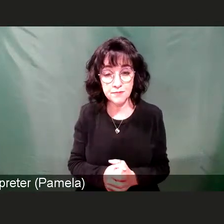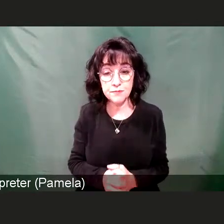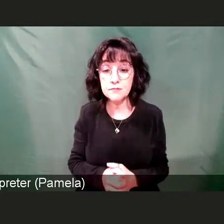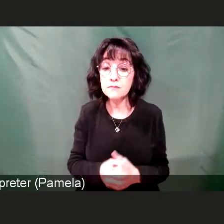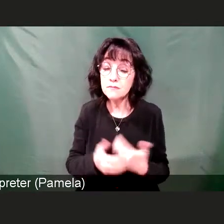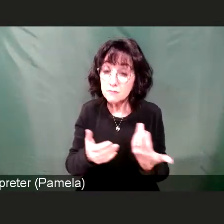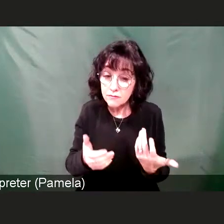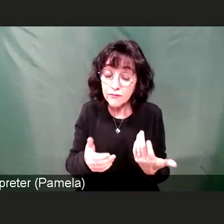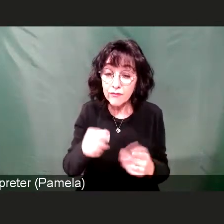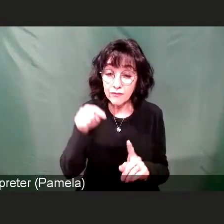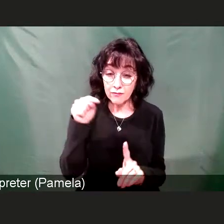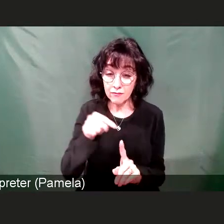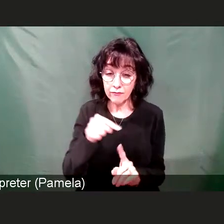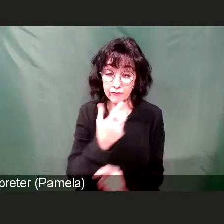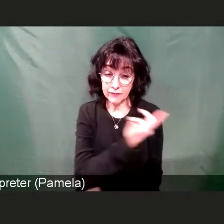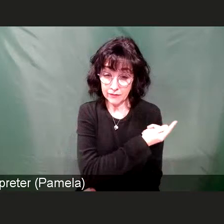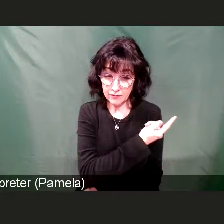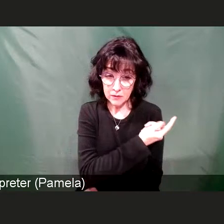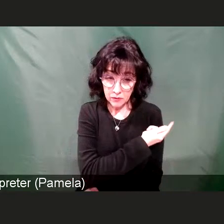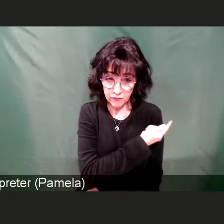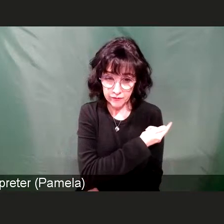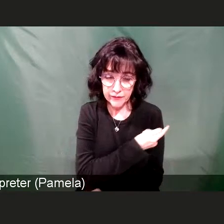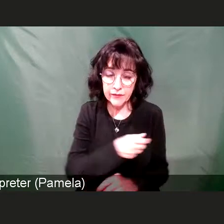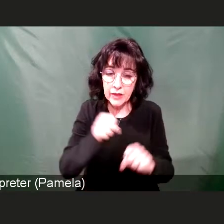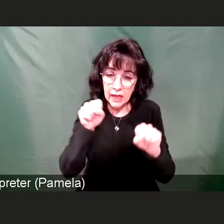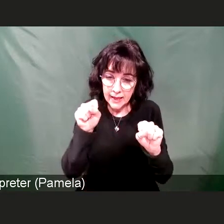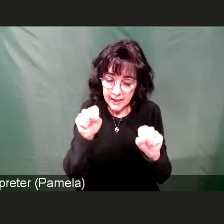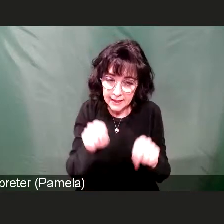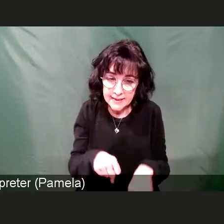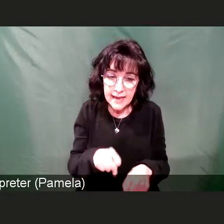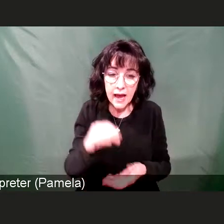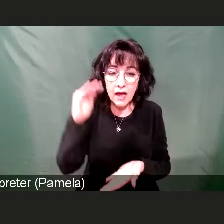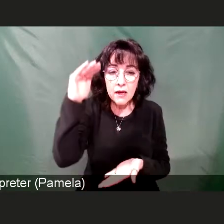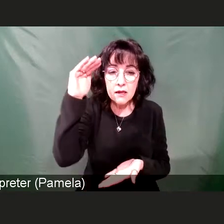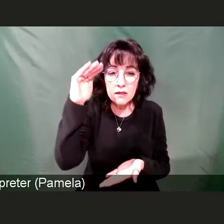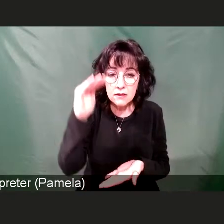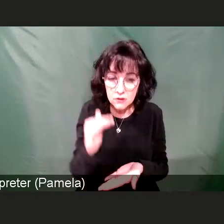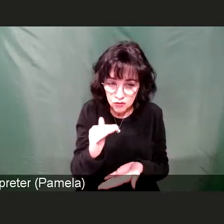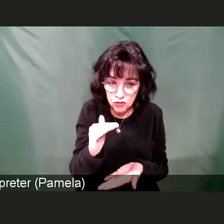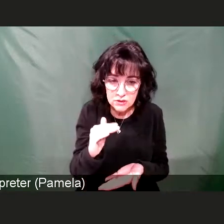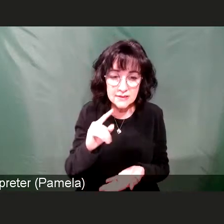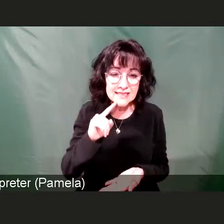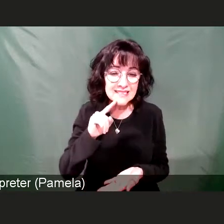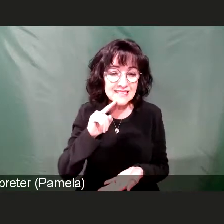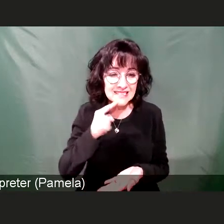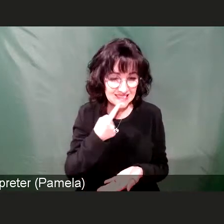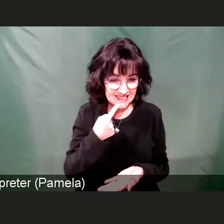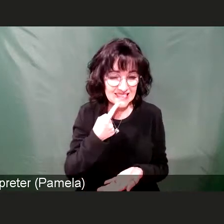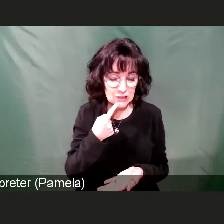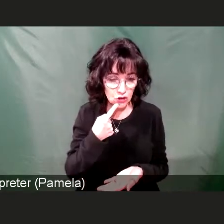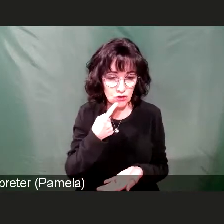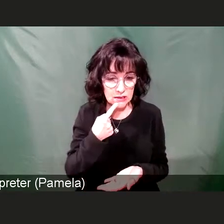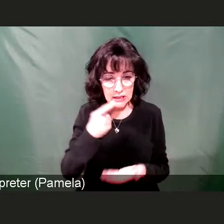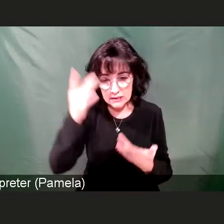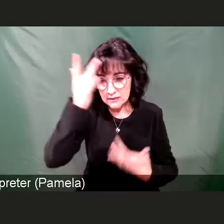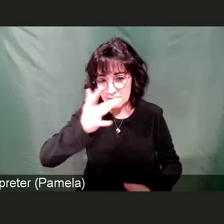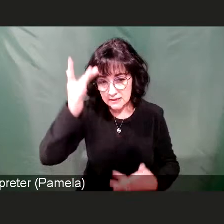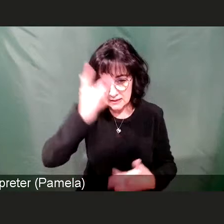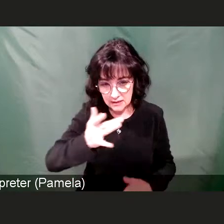in decreasing serious COVID infection and to ultimately hospitalizations and death.